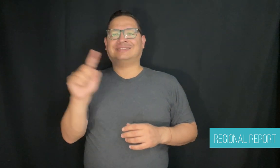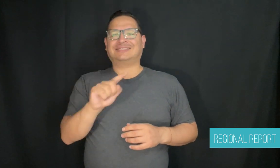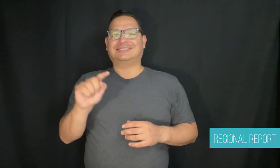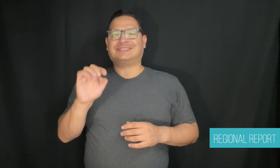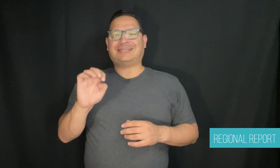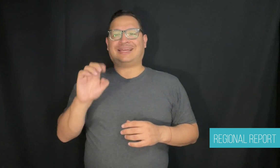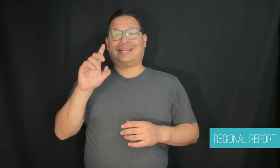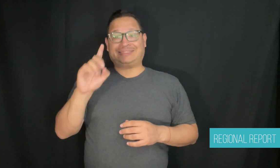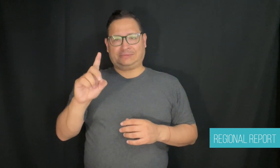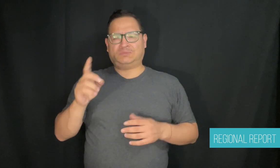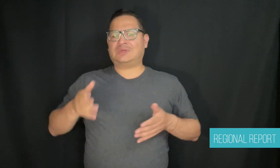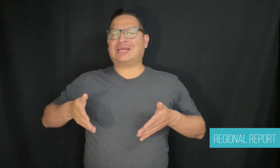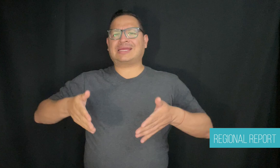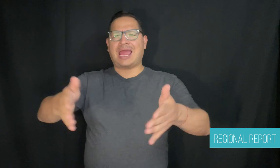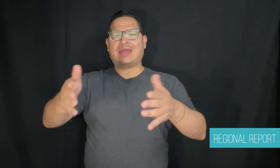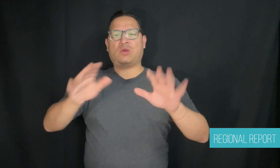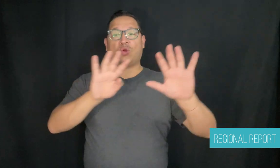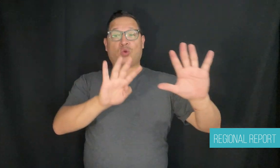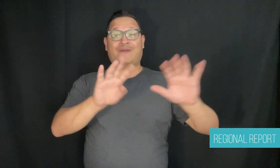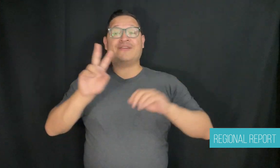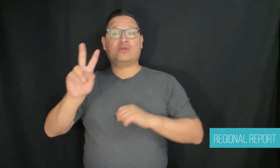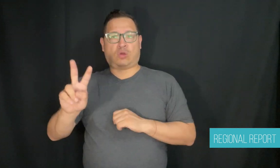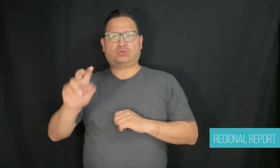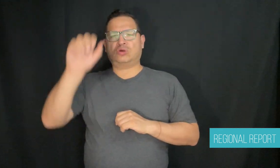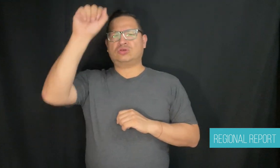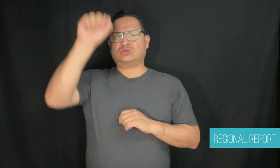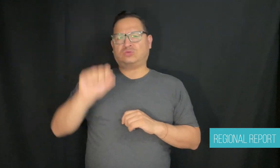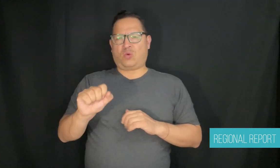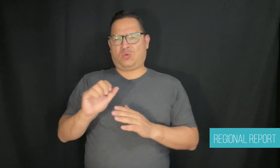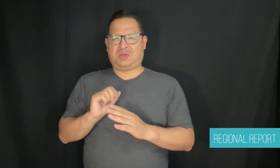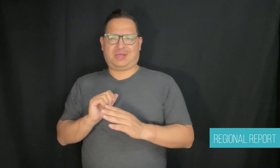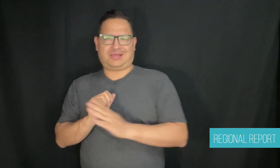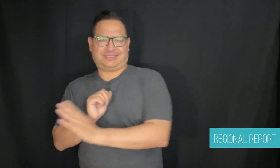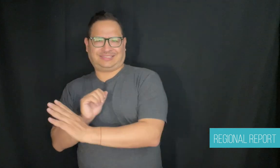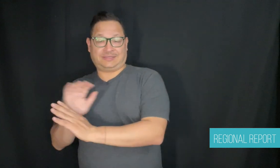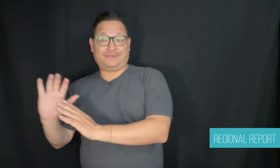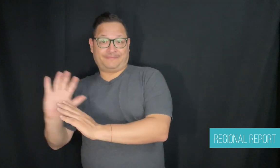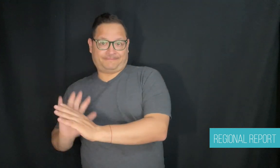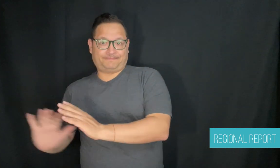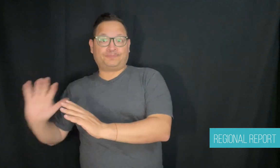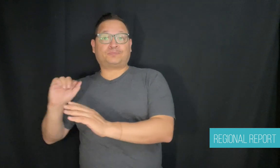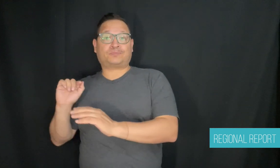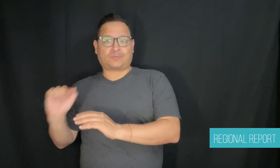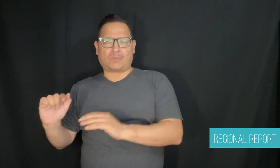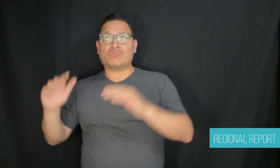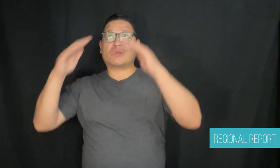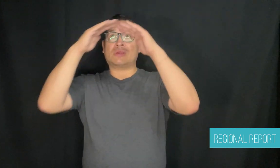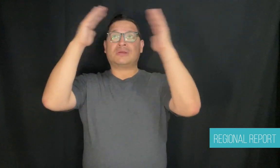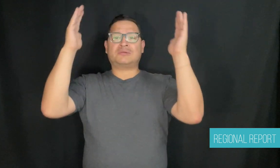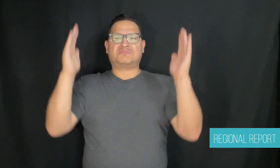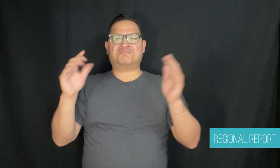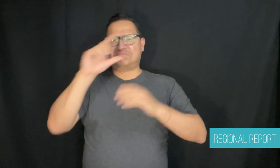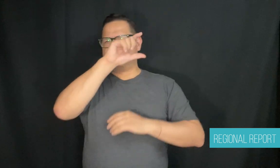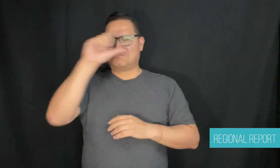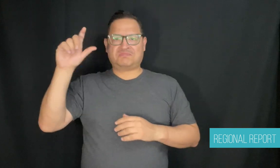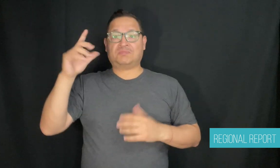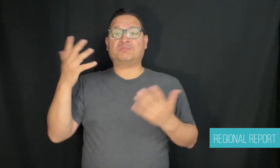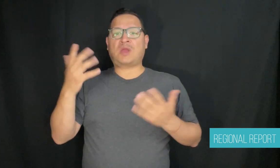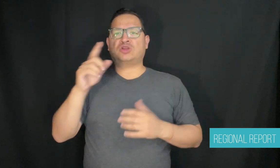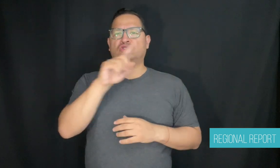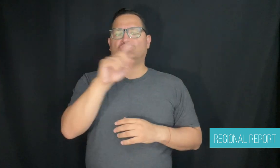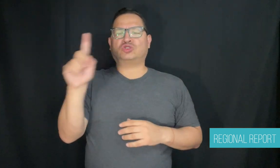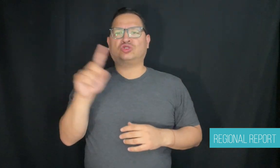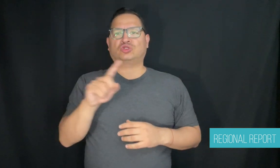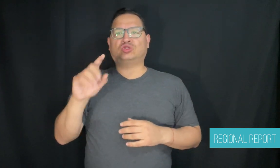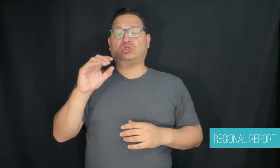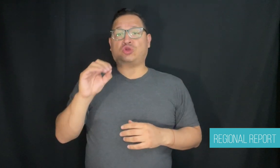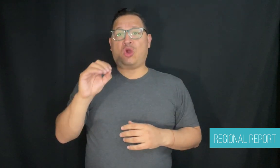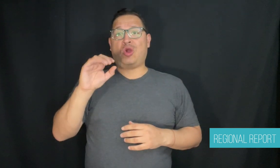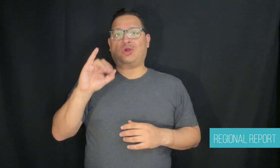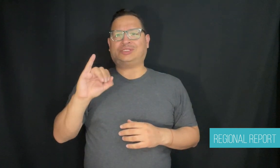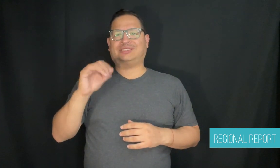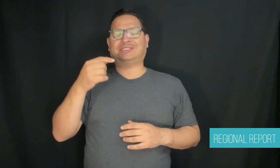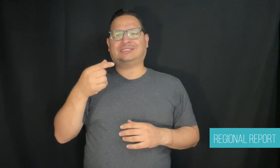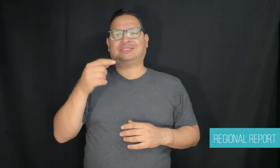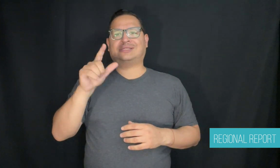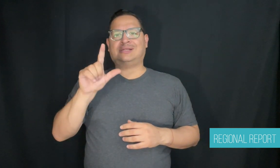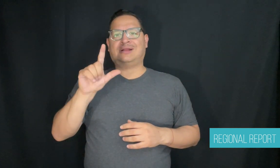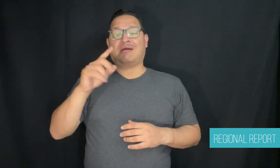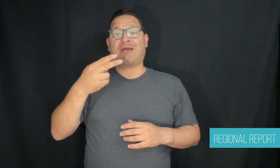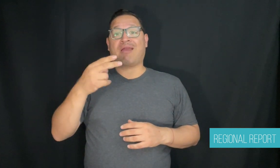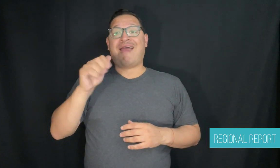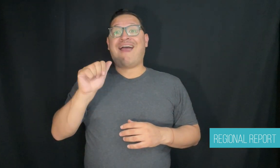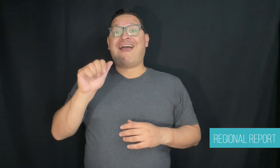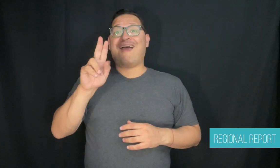92nd Street, which is home to the Zoiglhaus Brewing Company,